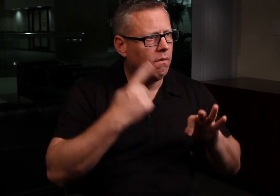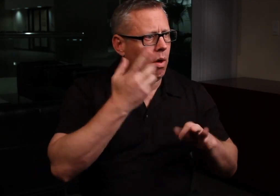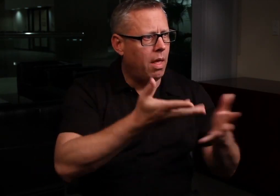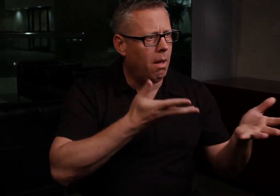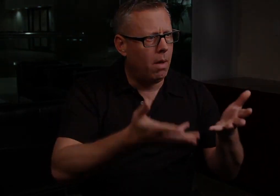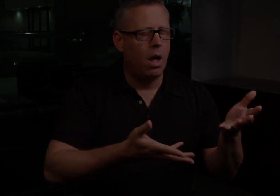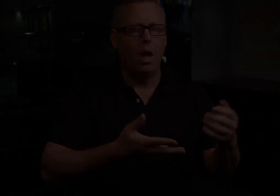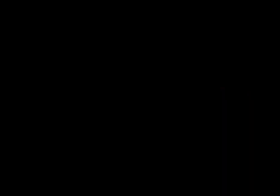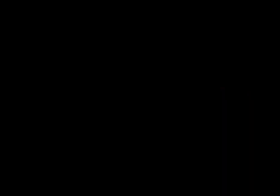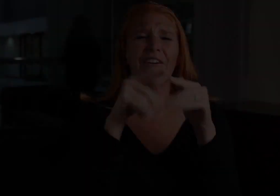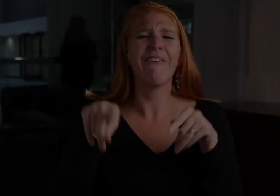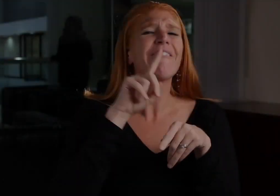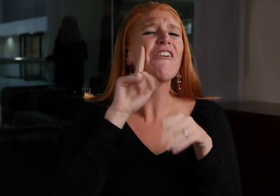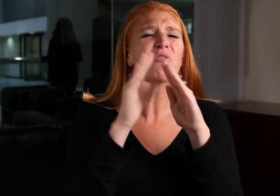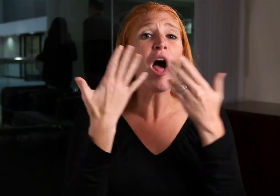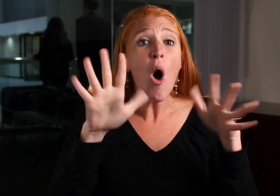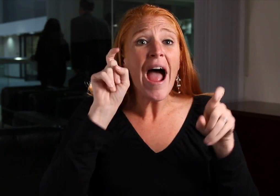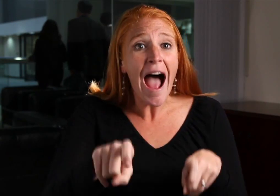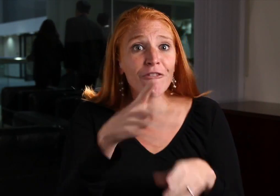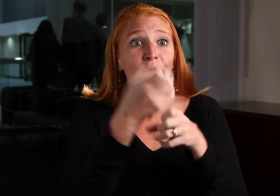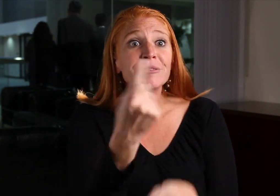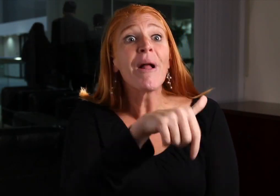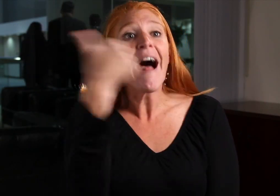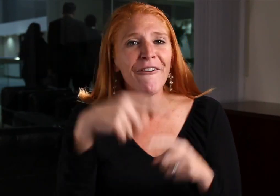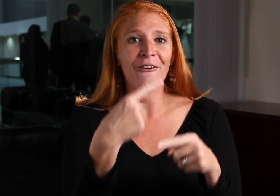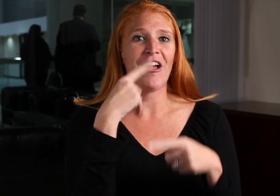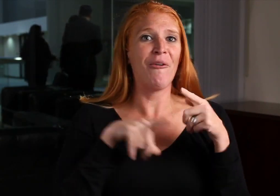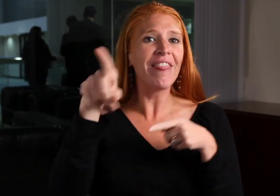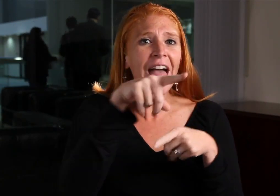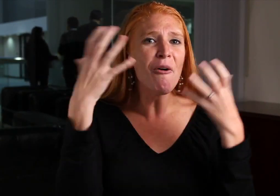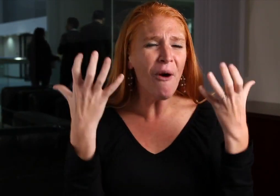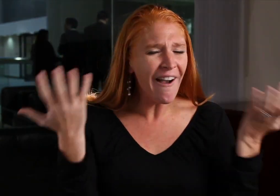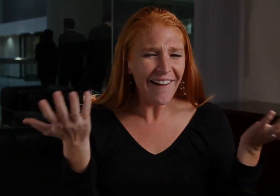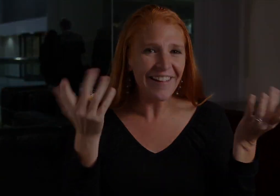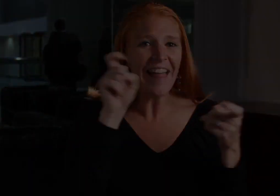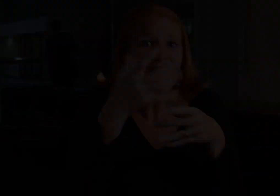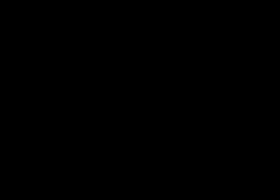for them. Margie: They already have to trust someone else to say what they want.